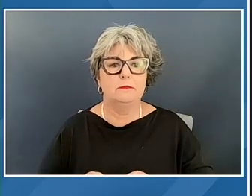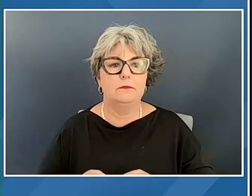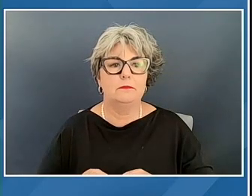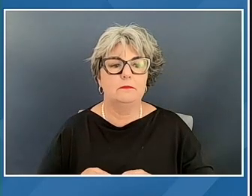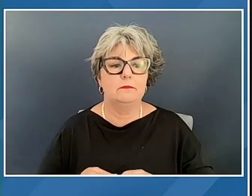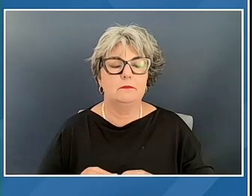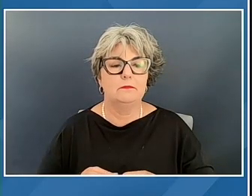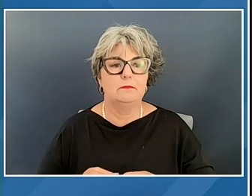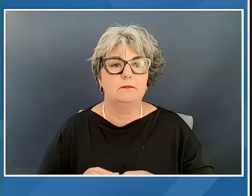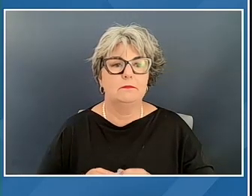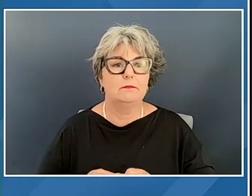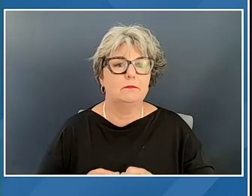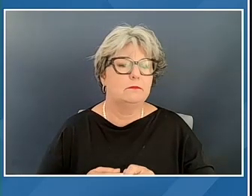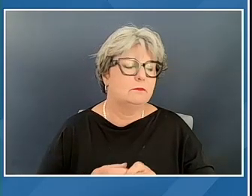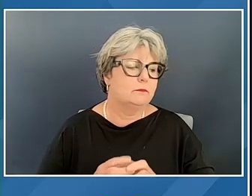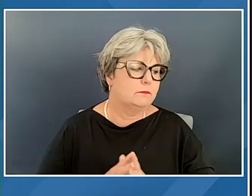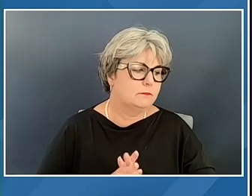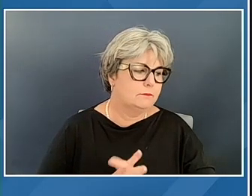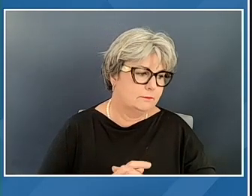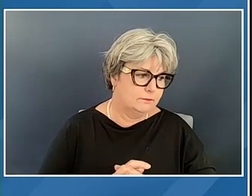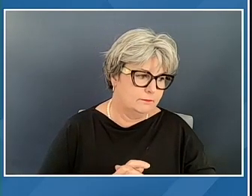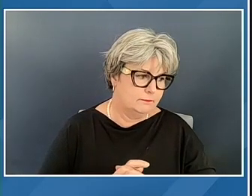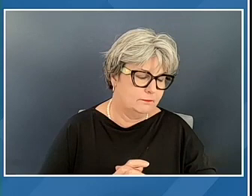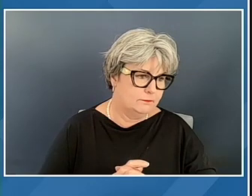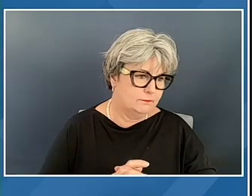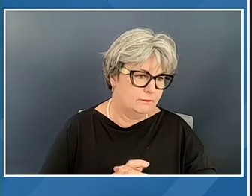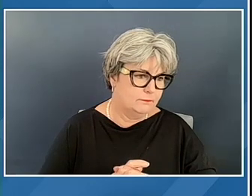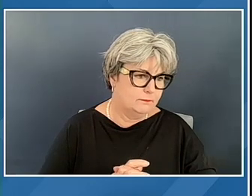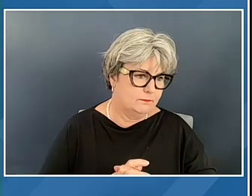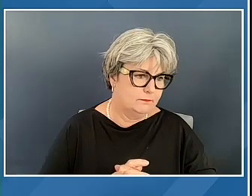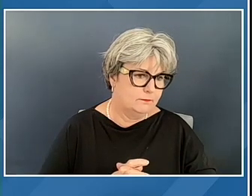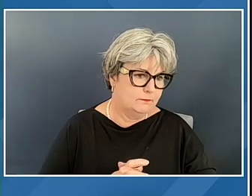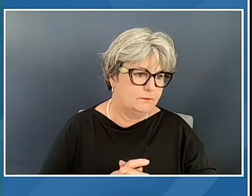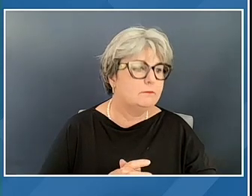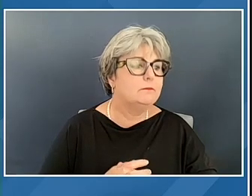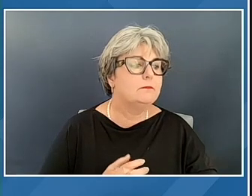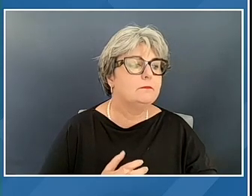No. Just one moment. I'm so sorry.